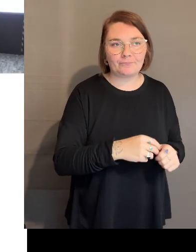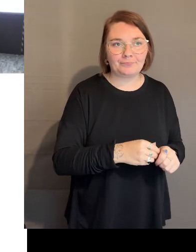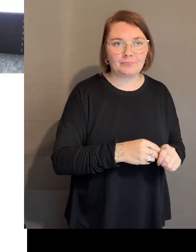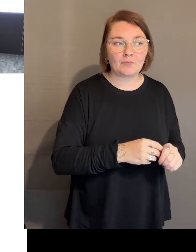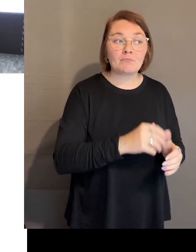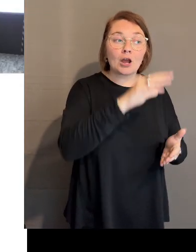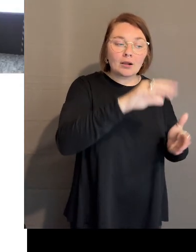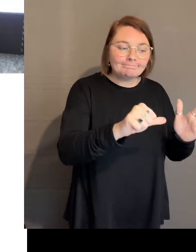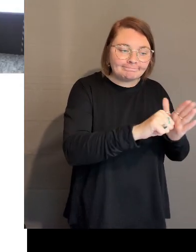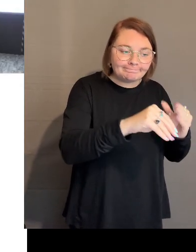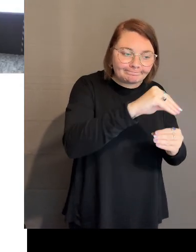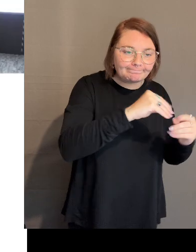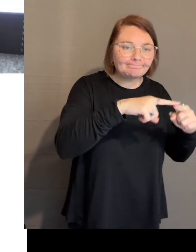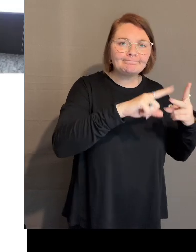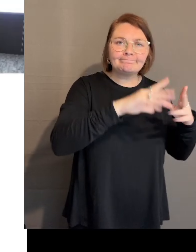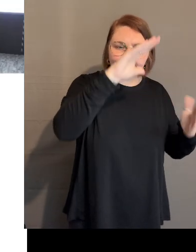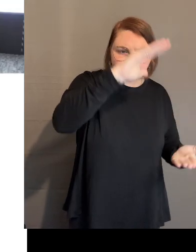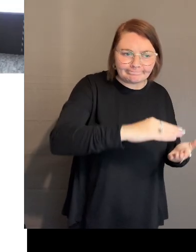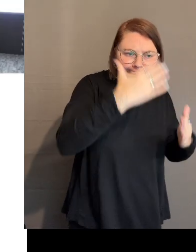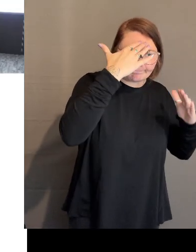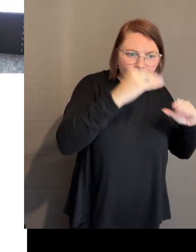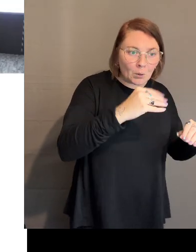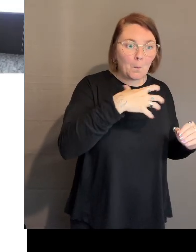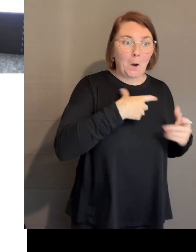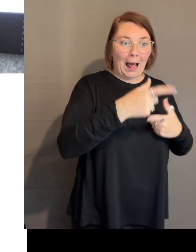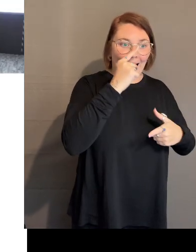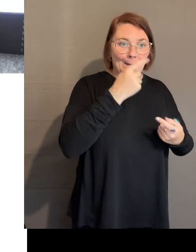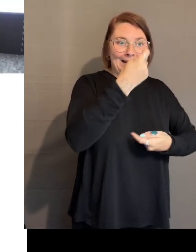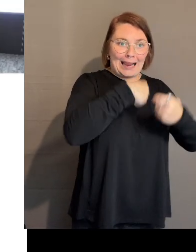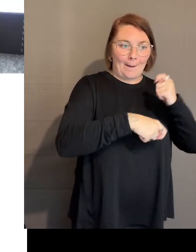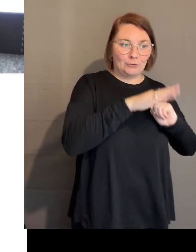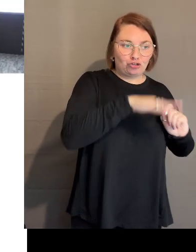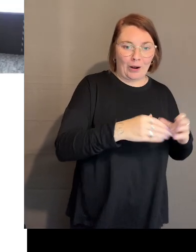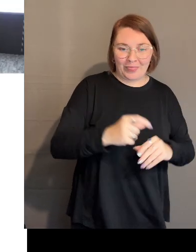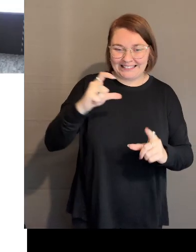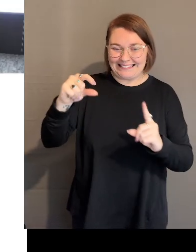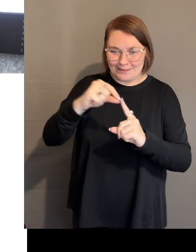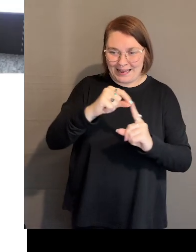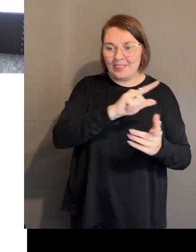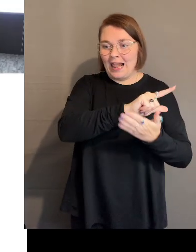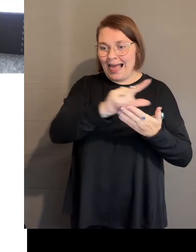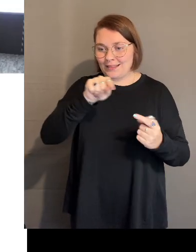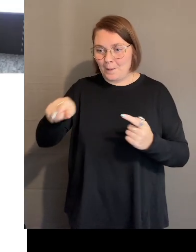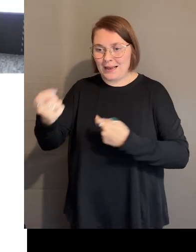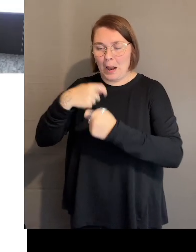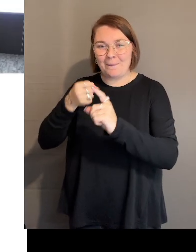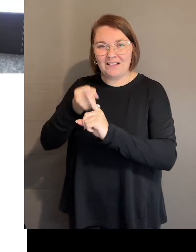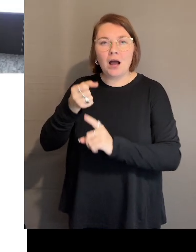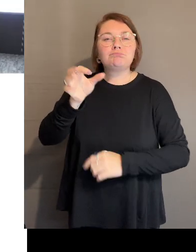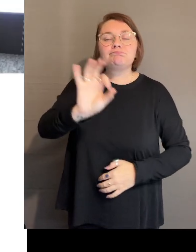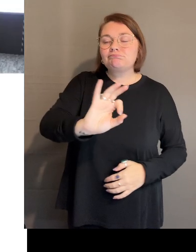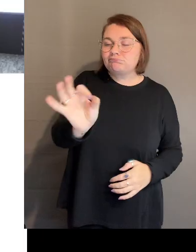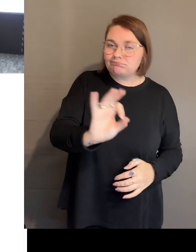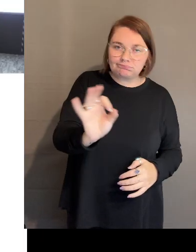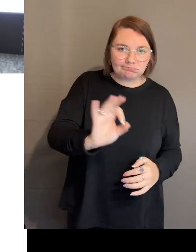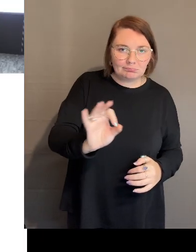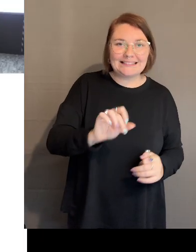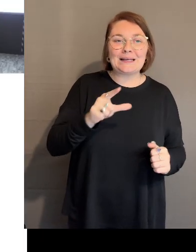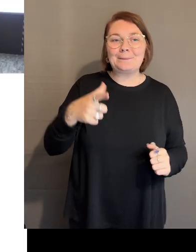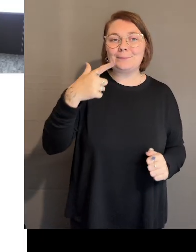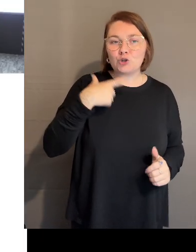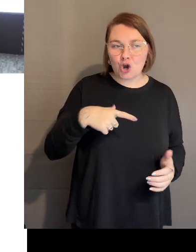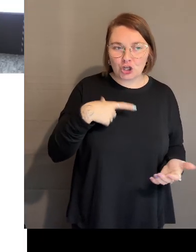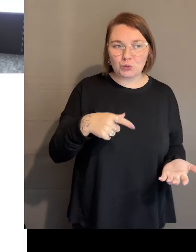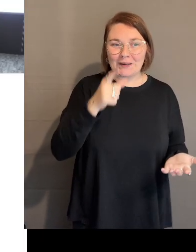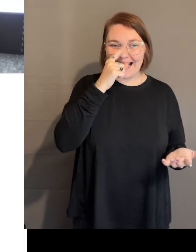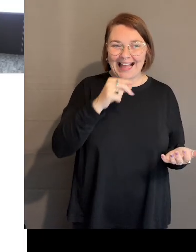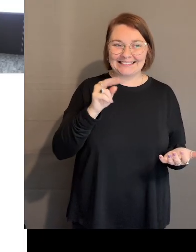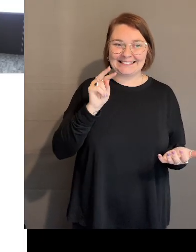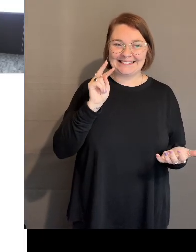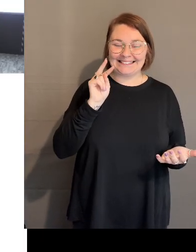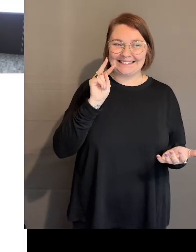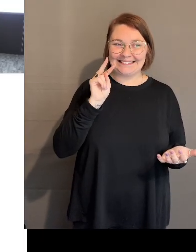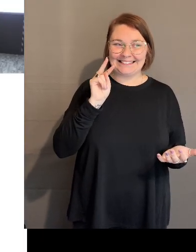of low socioeconomic status, low education, are more likely to have a child with CP, and therefore, we see those effects. This is because the… the…